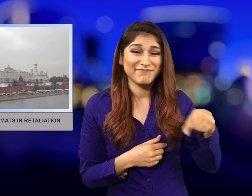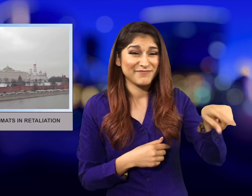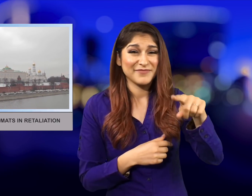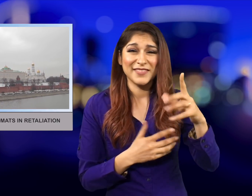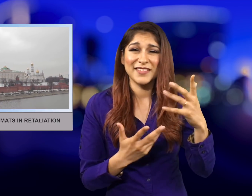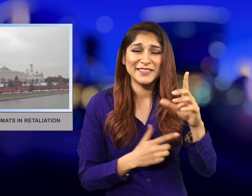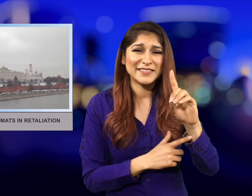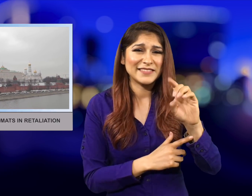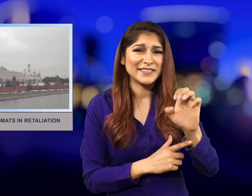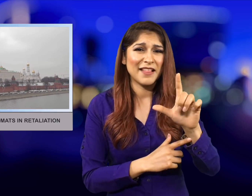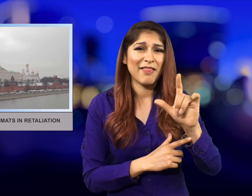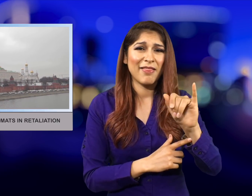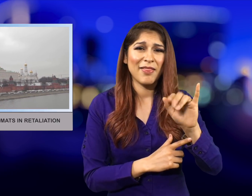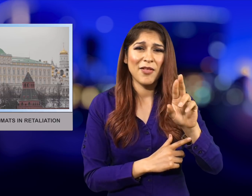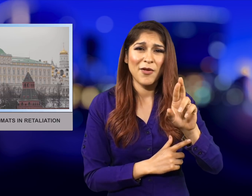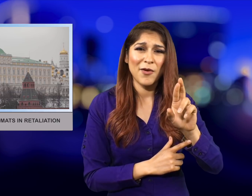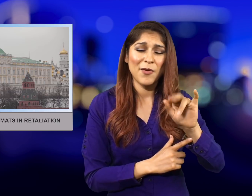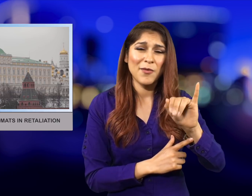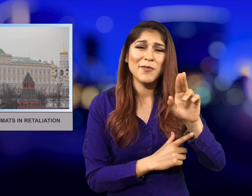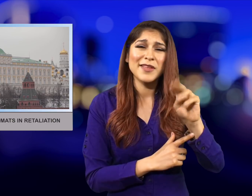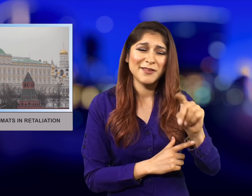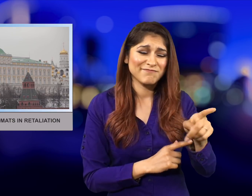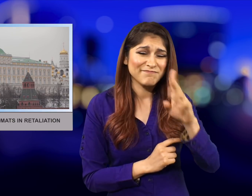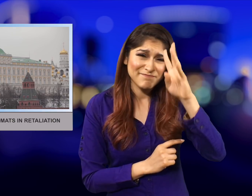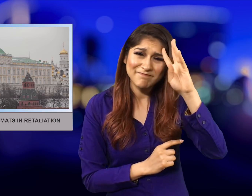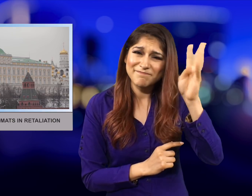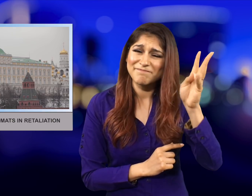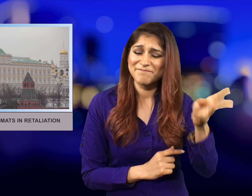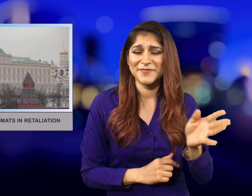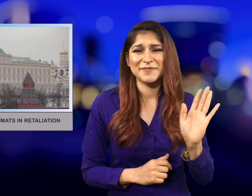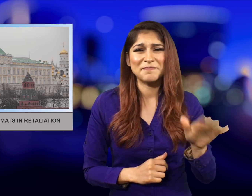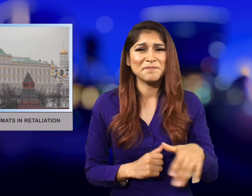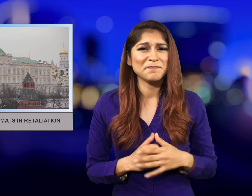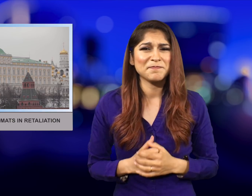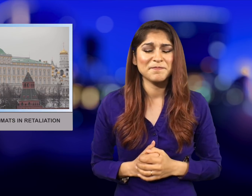it as "delirium."